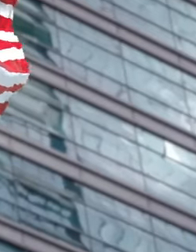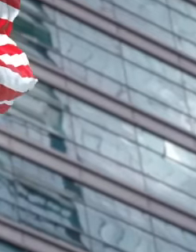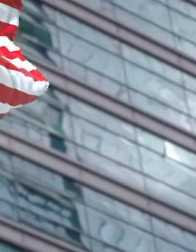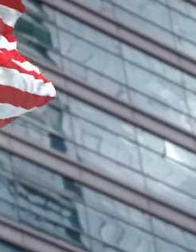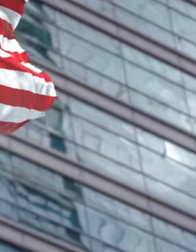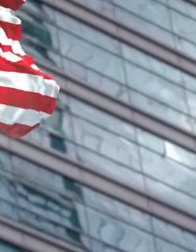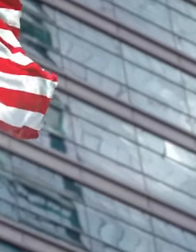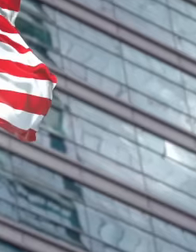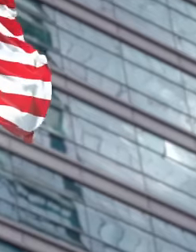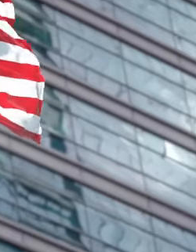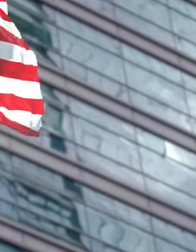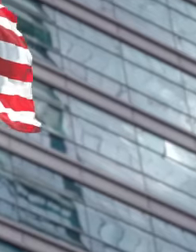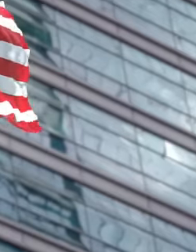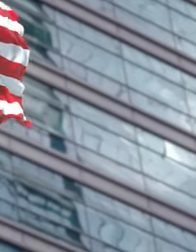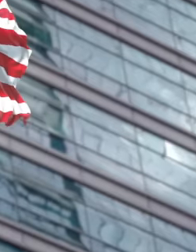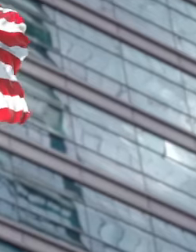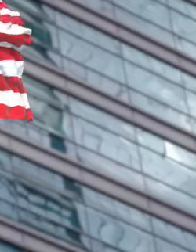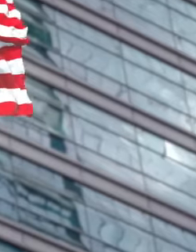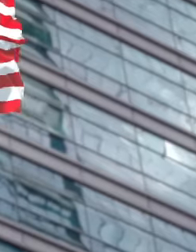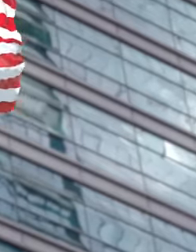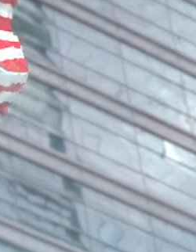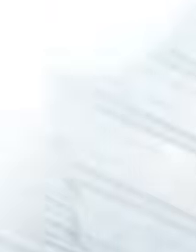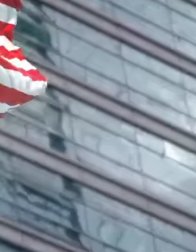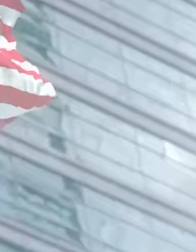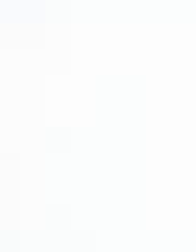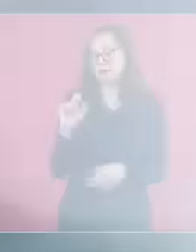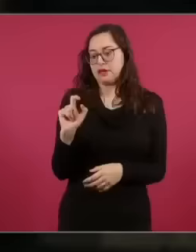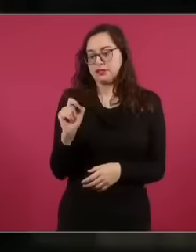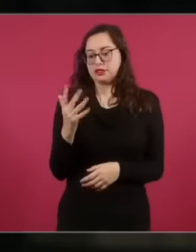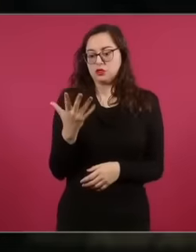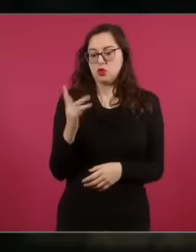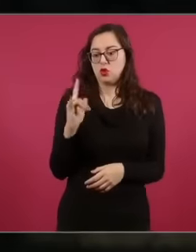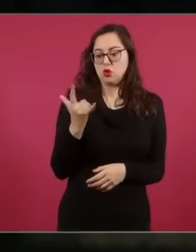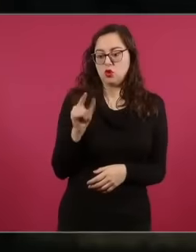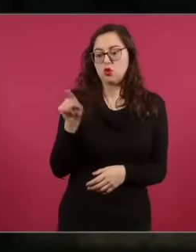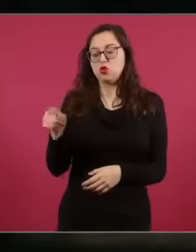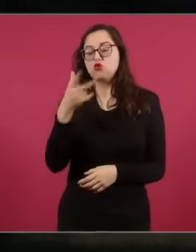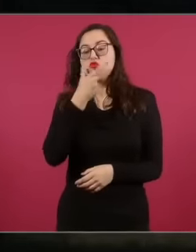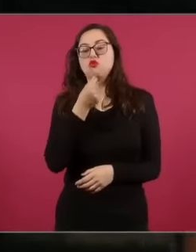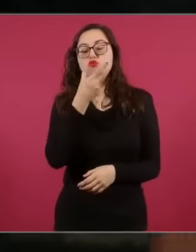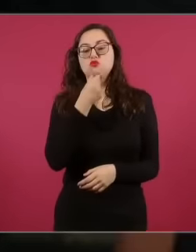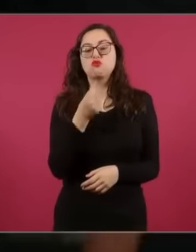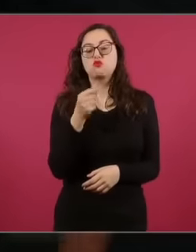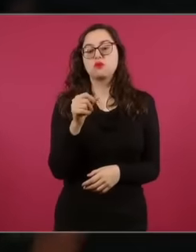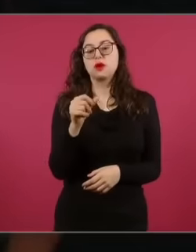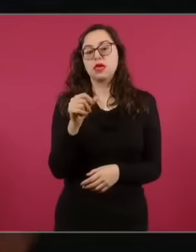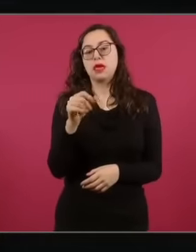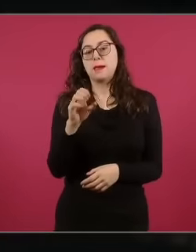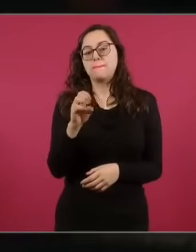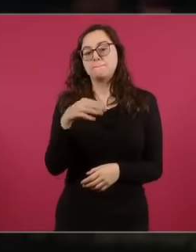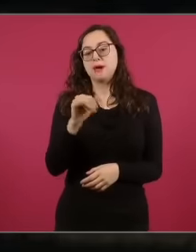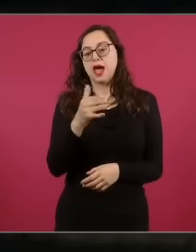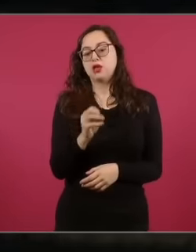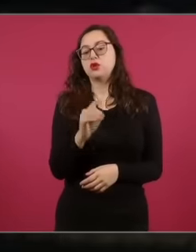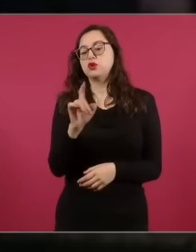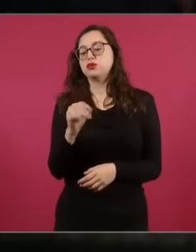the events of July 25 where Ismael El Mayo Zambada Well, it was in accordance with his saying with his